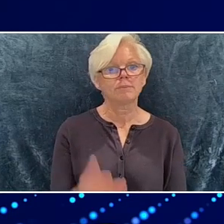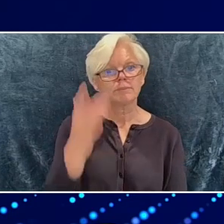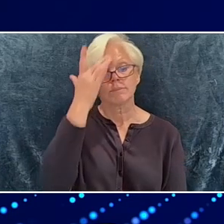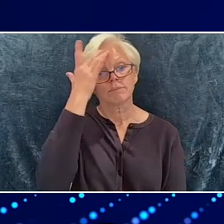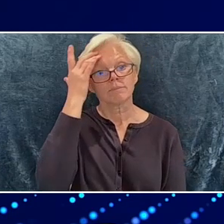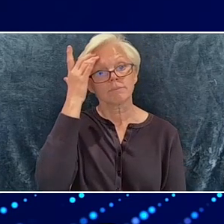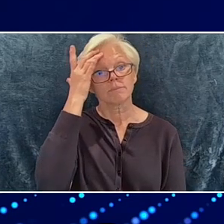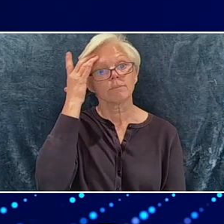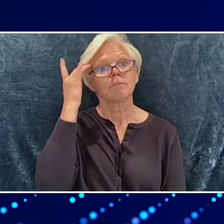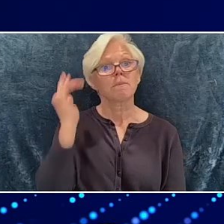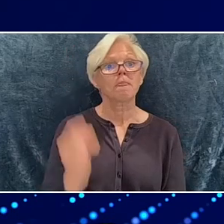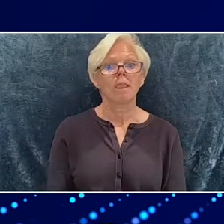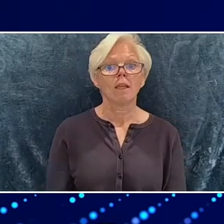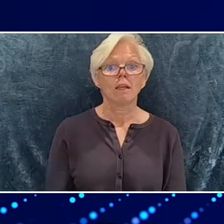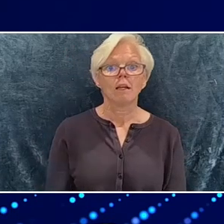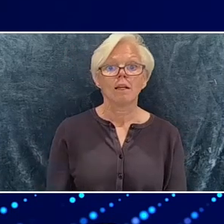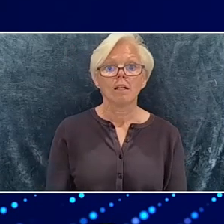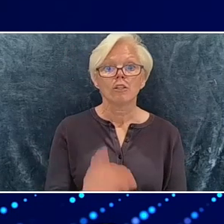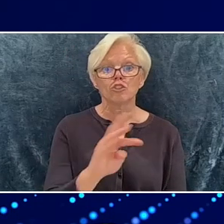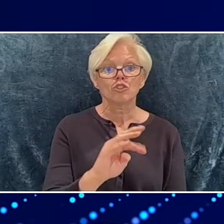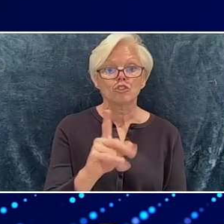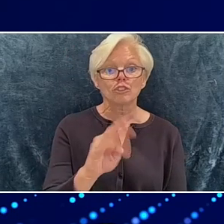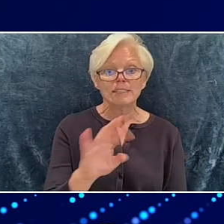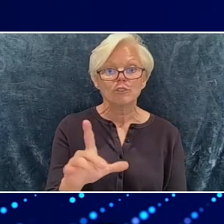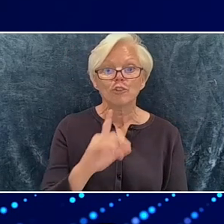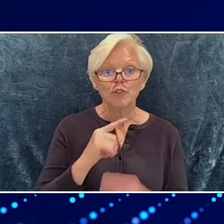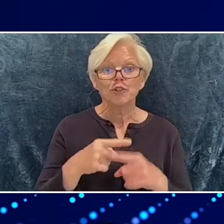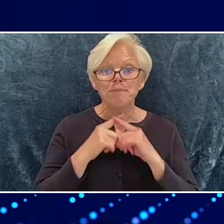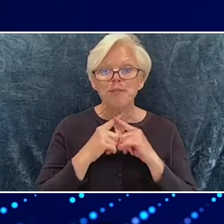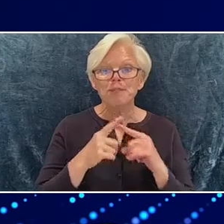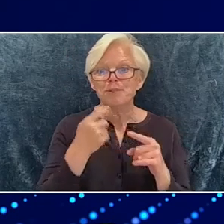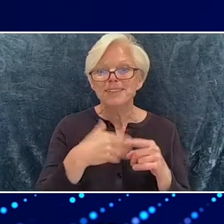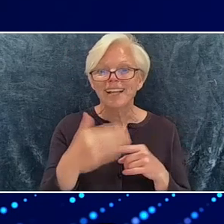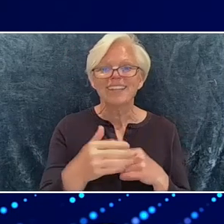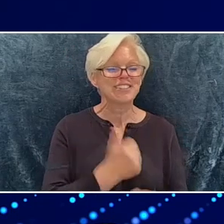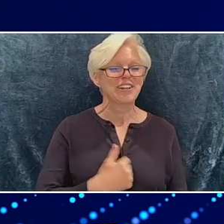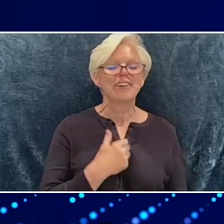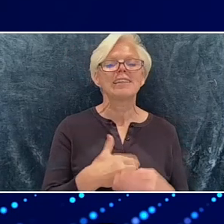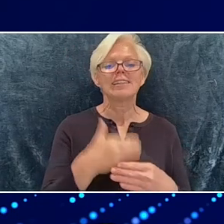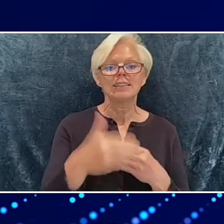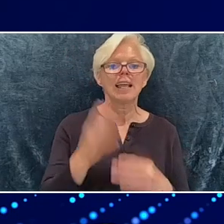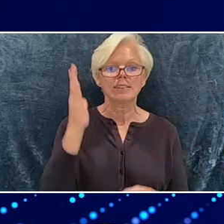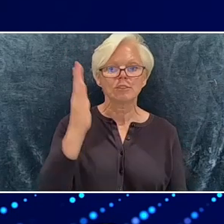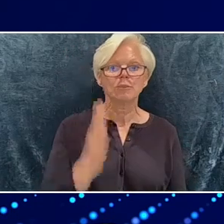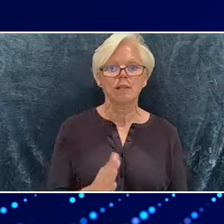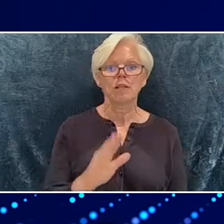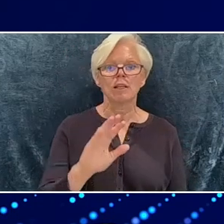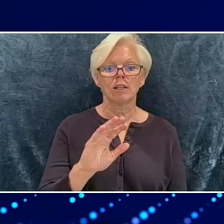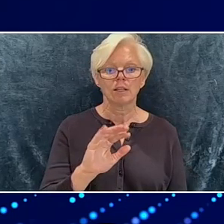Krystil, you're on mute, but who are we welcoming next? Sorry. Our next speaker is Jessi Stafford